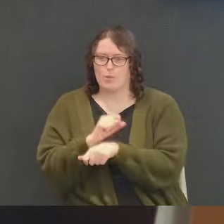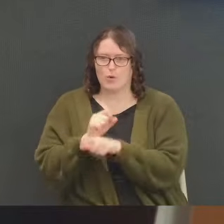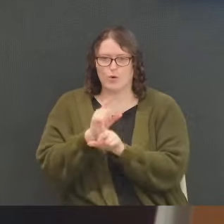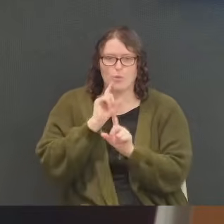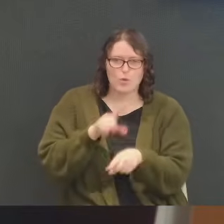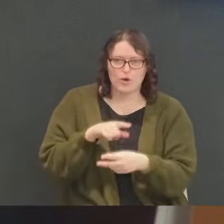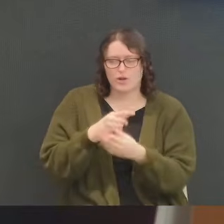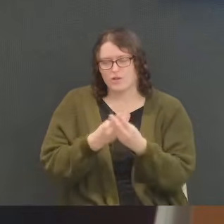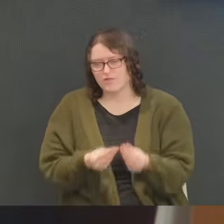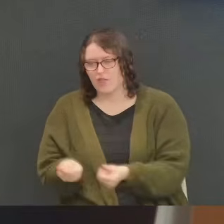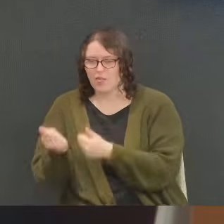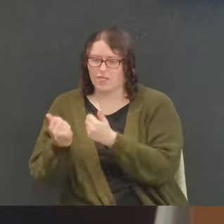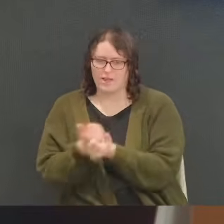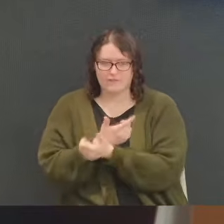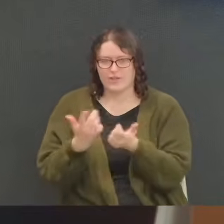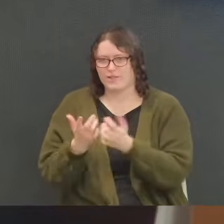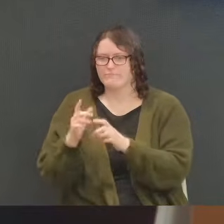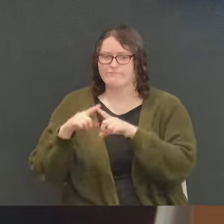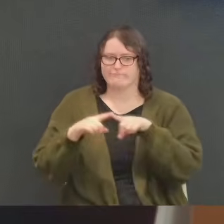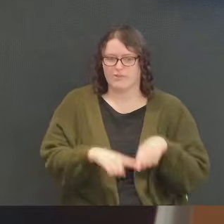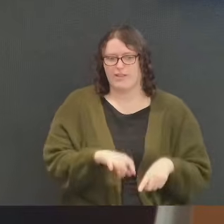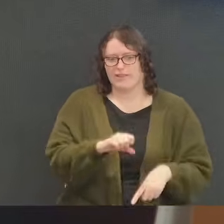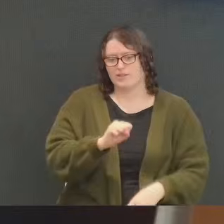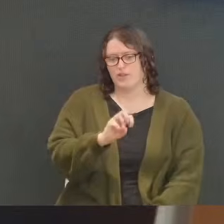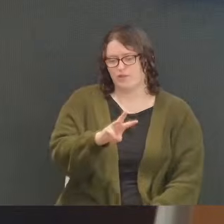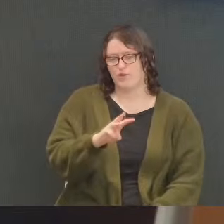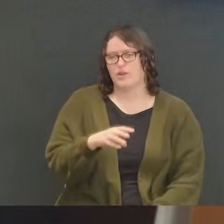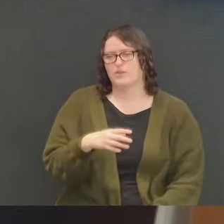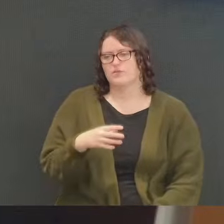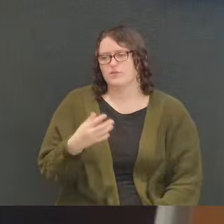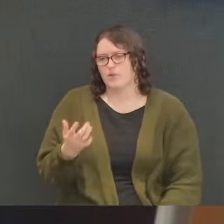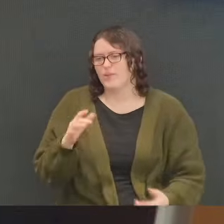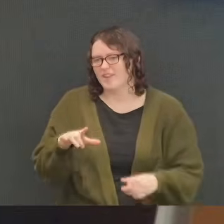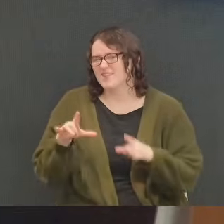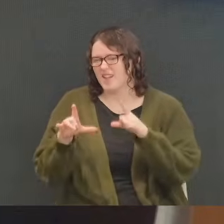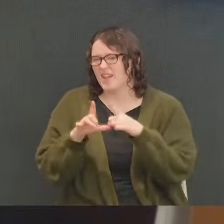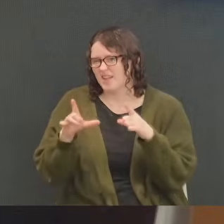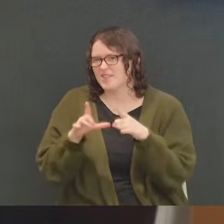all those types of things when departments put those in. So this is the licensing agreement and